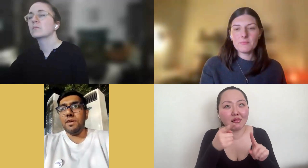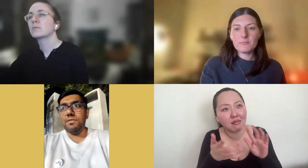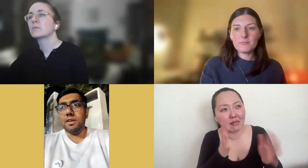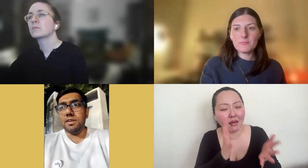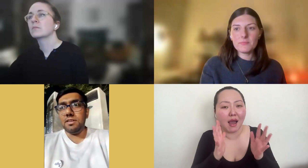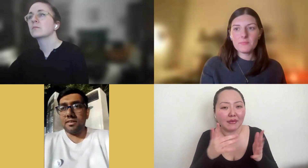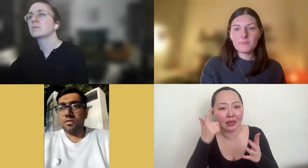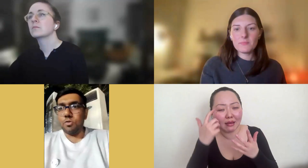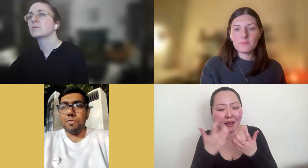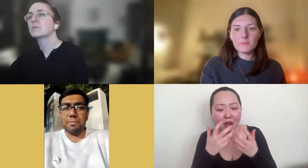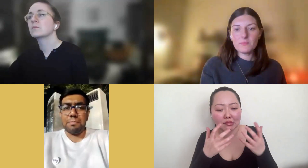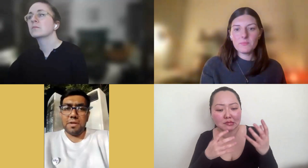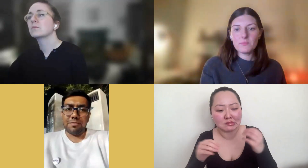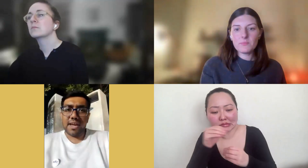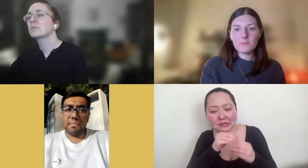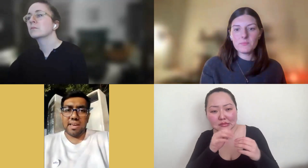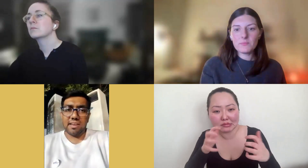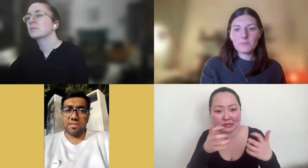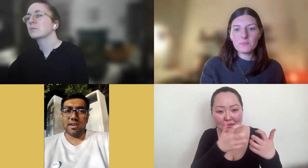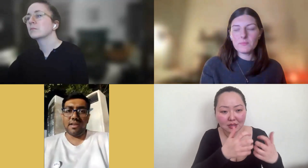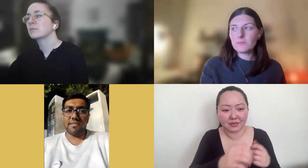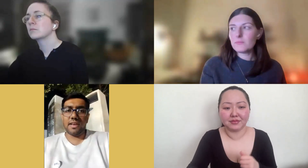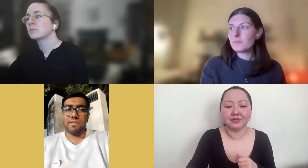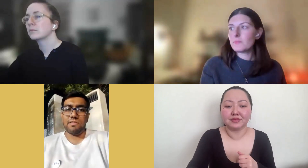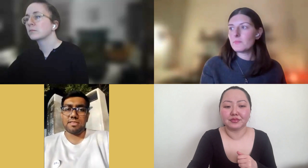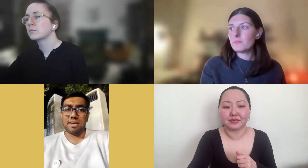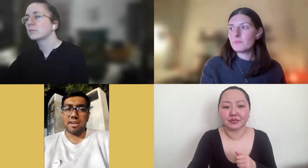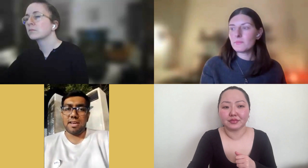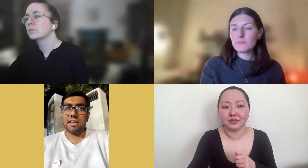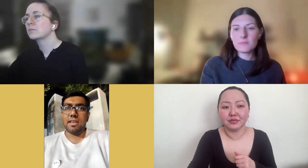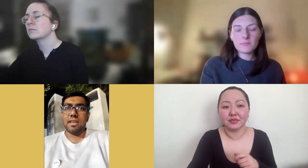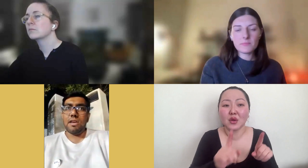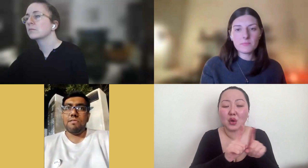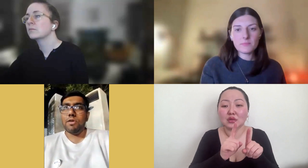which we have learned over a period of time, like initially when we were starting,